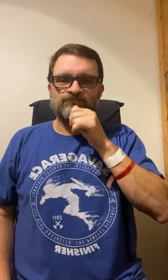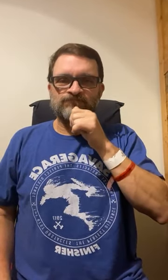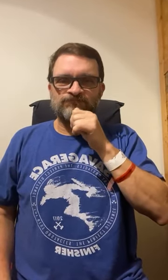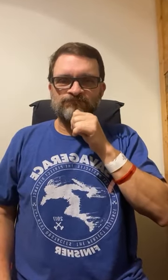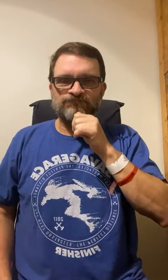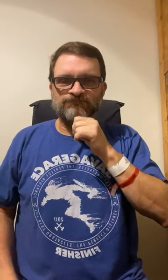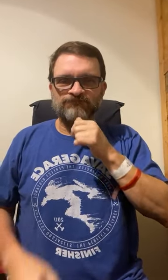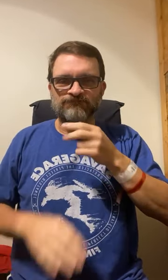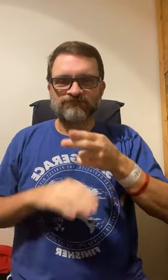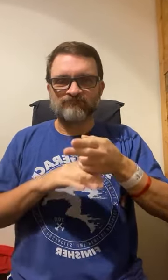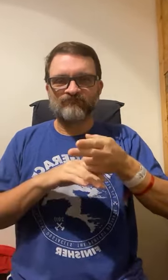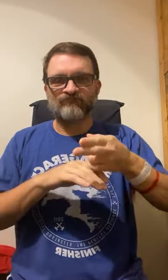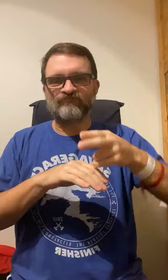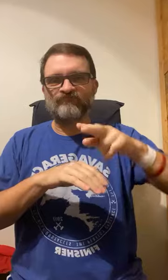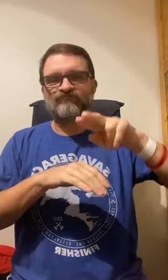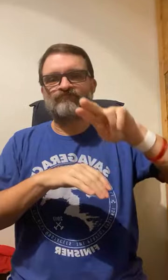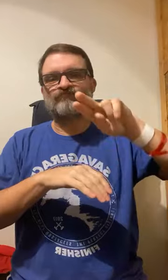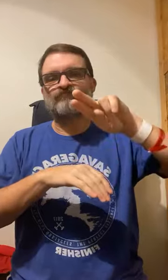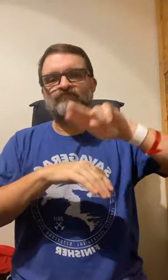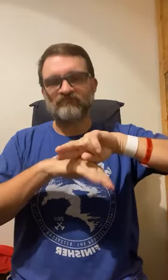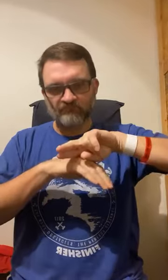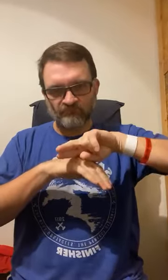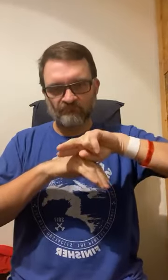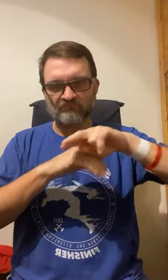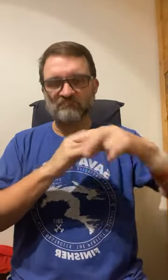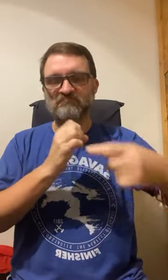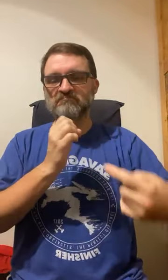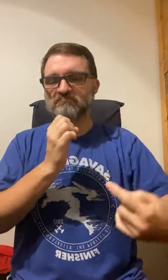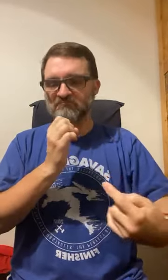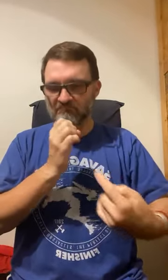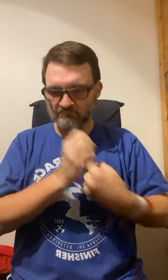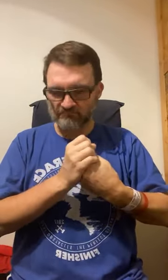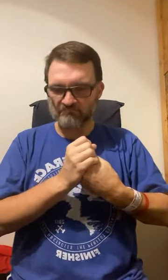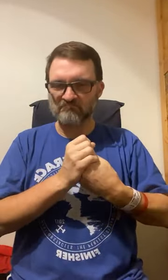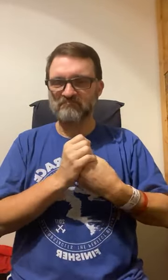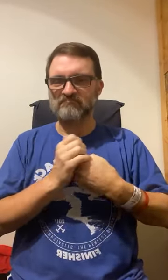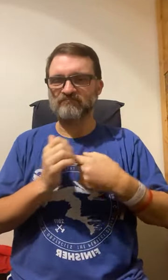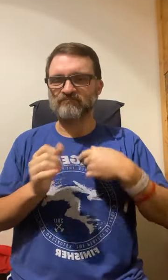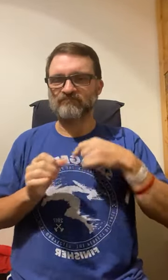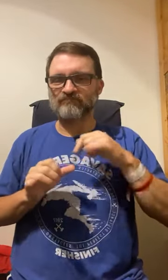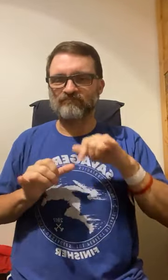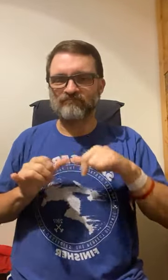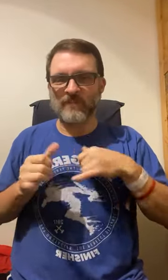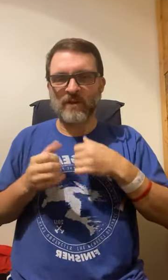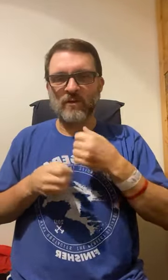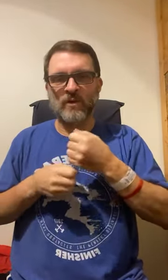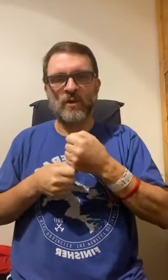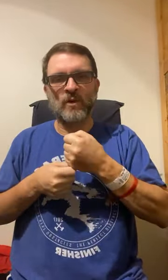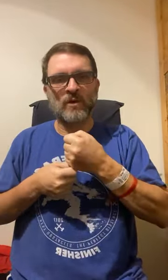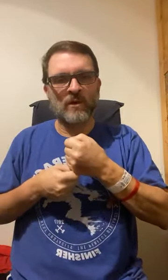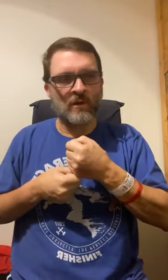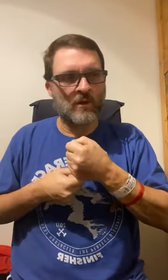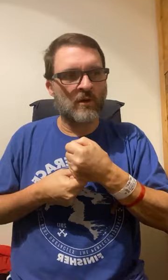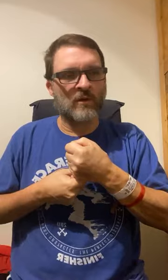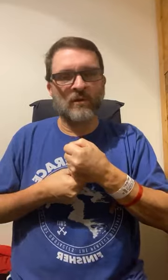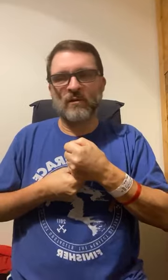So I was patient to endure through the pain and go on my side as instructed. He inserted the medicine into my rectum.